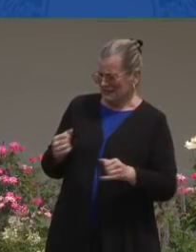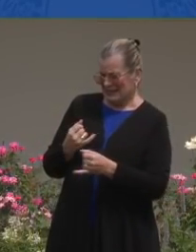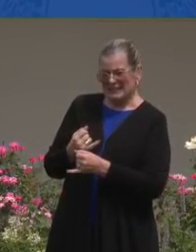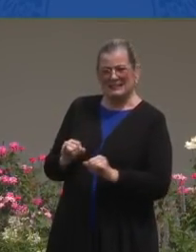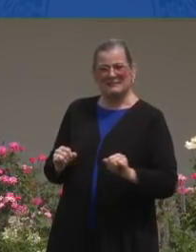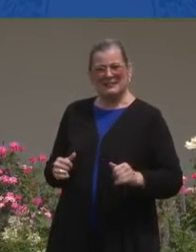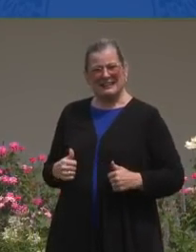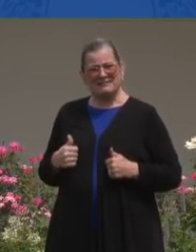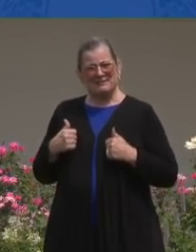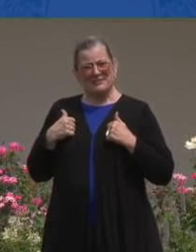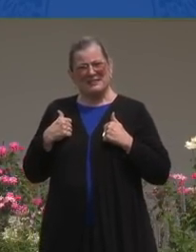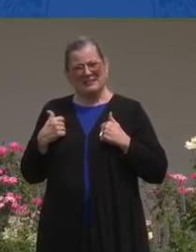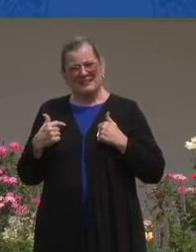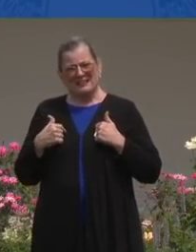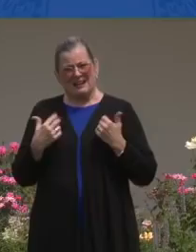but I hope to move to my own place soon.